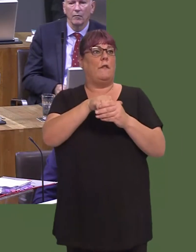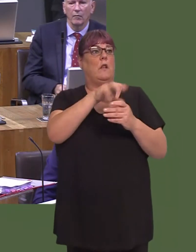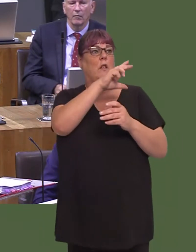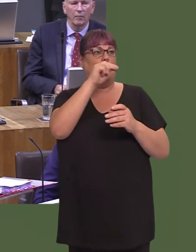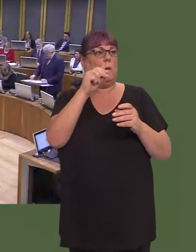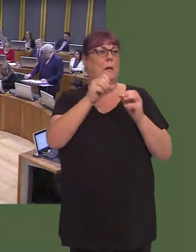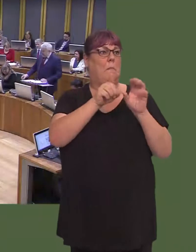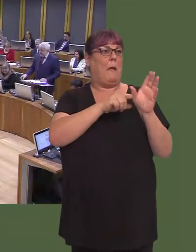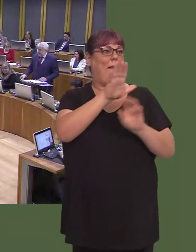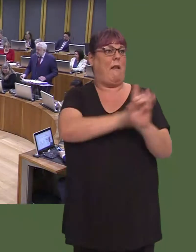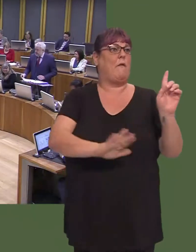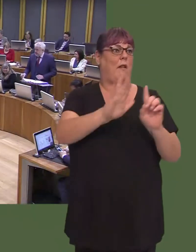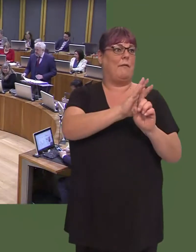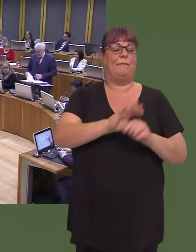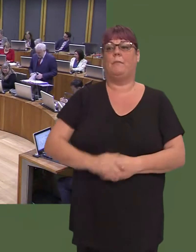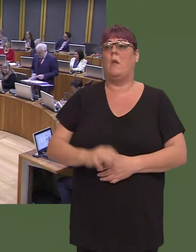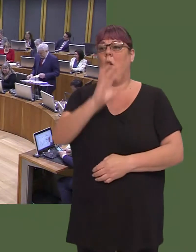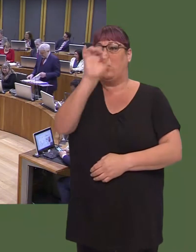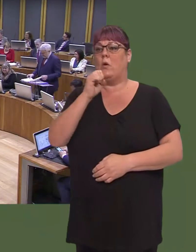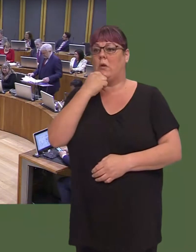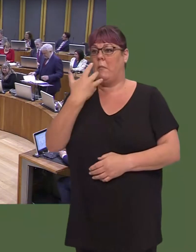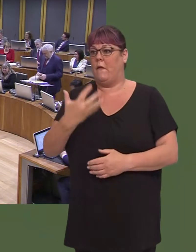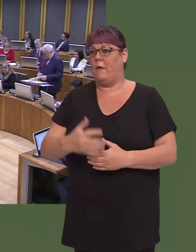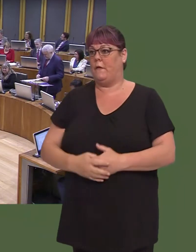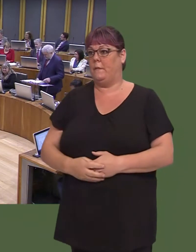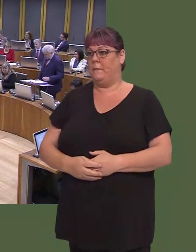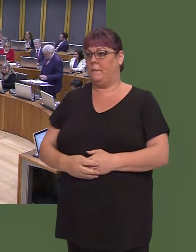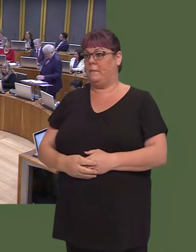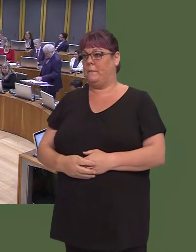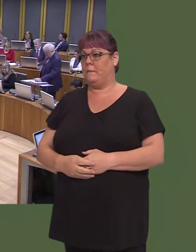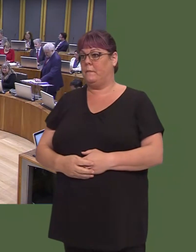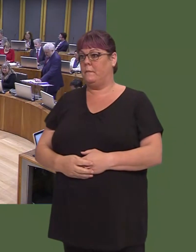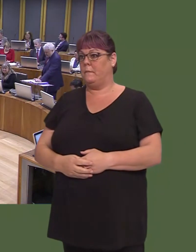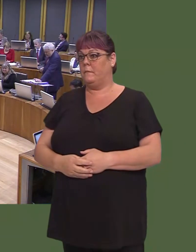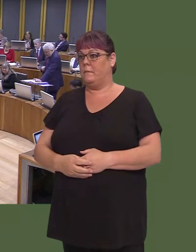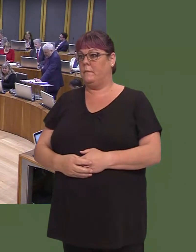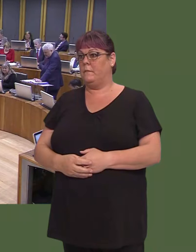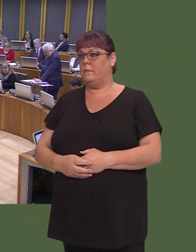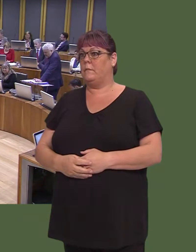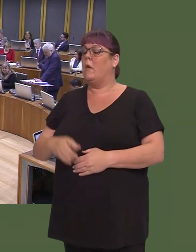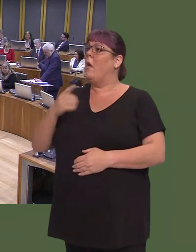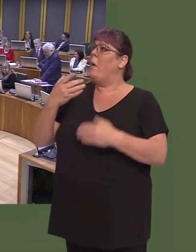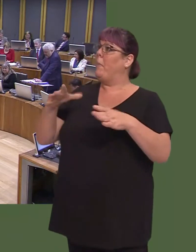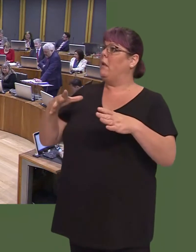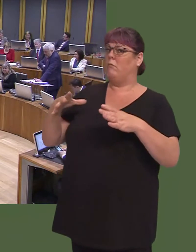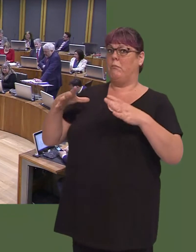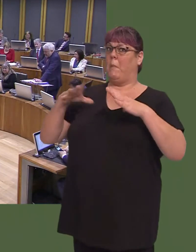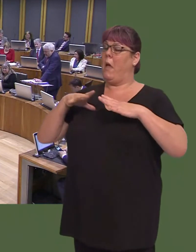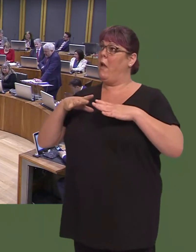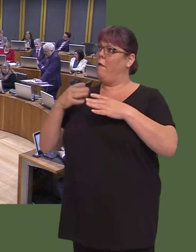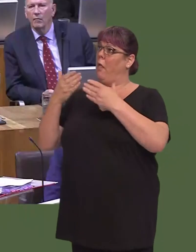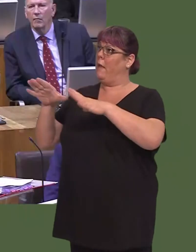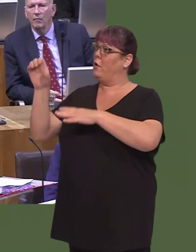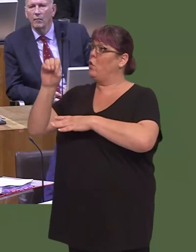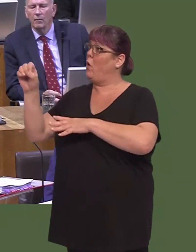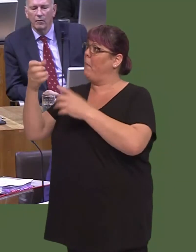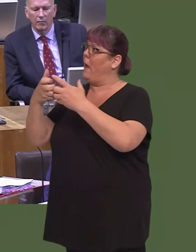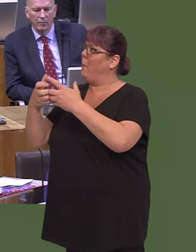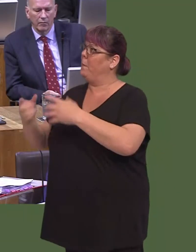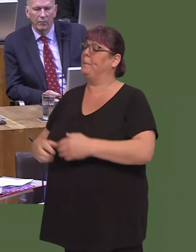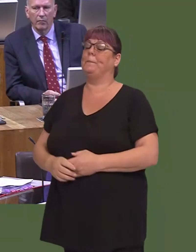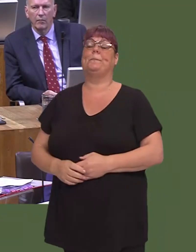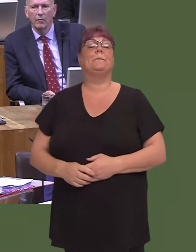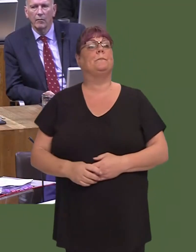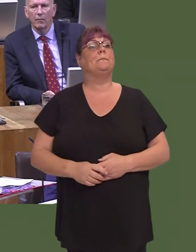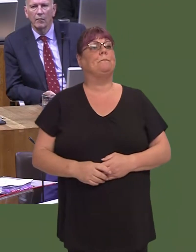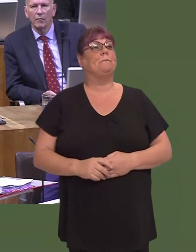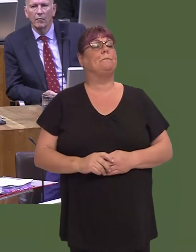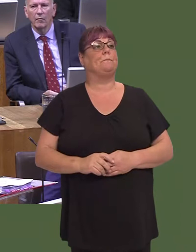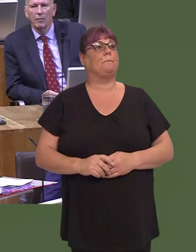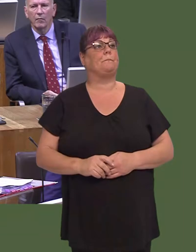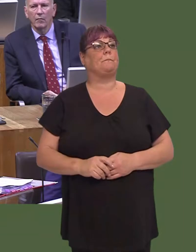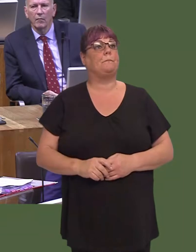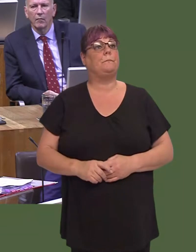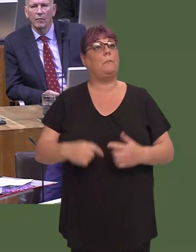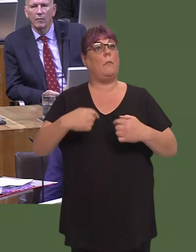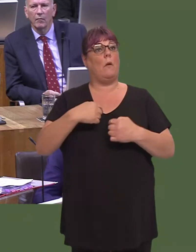join the Member in Gibbonsdown where we saw the refurbishment work that was taking place